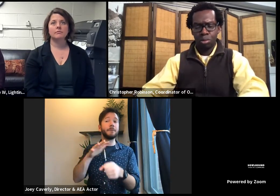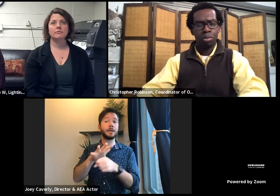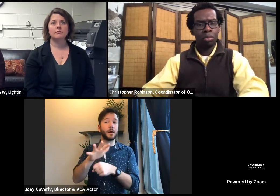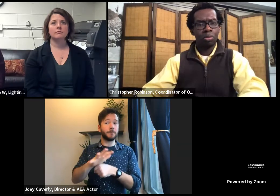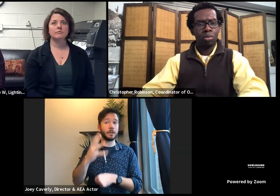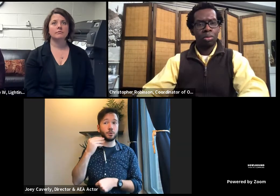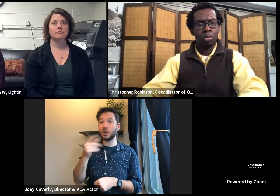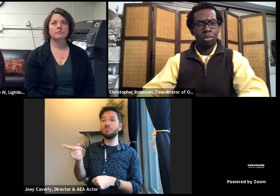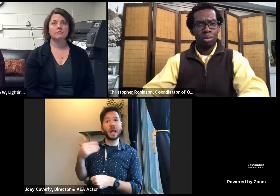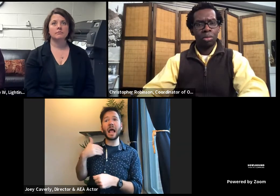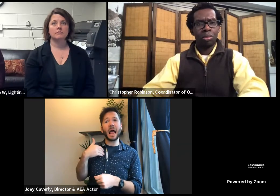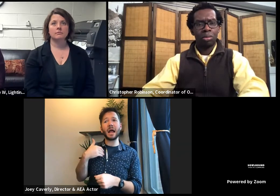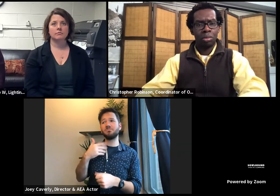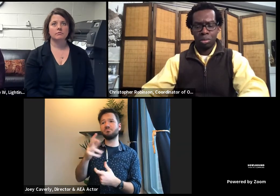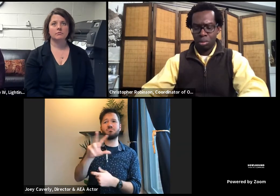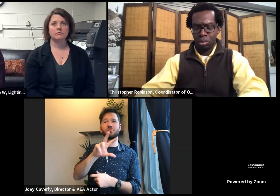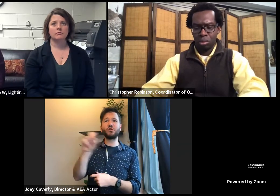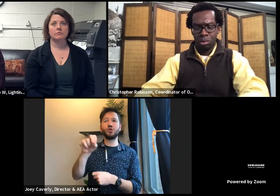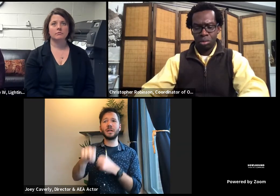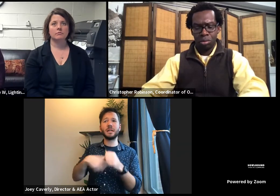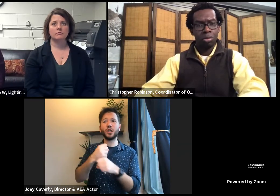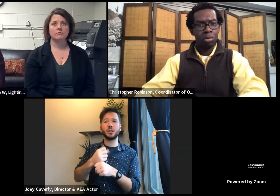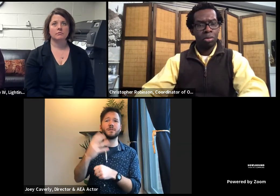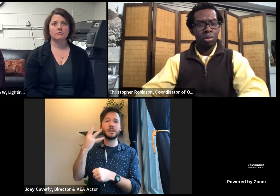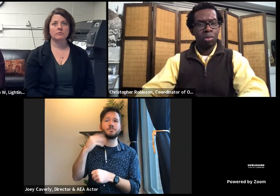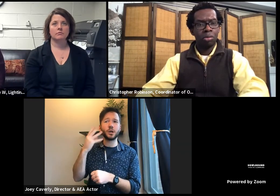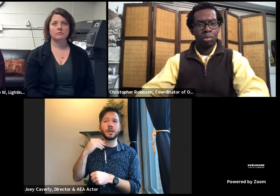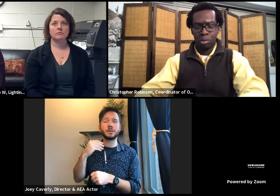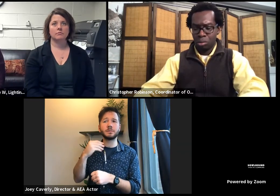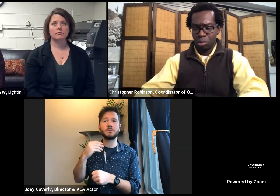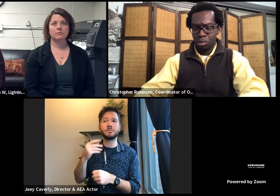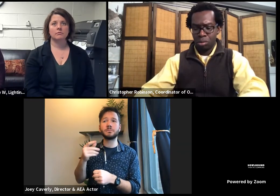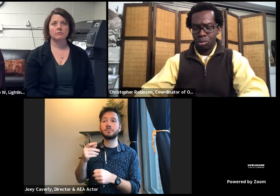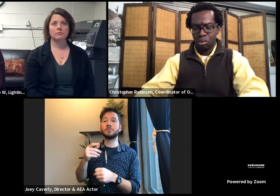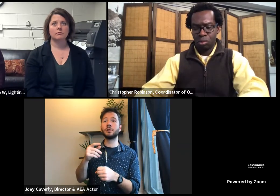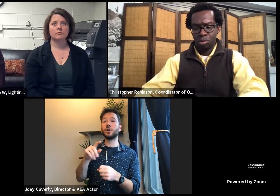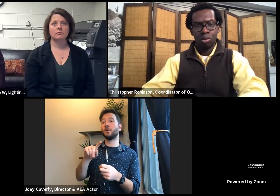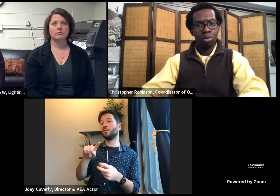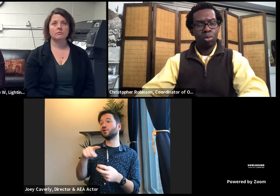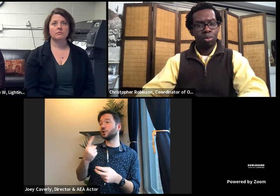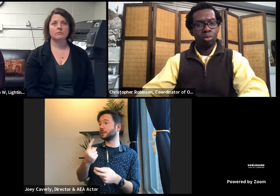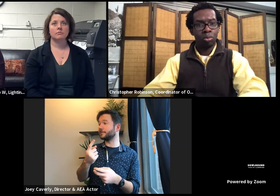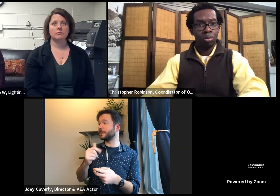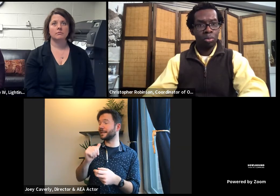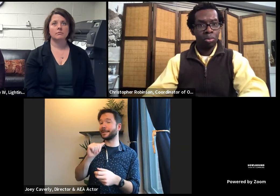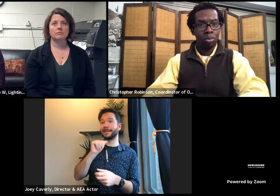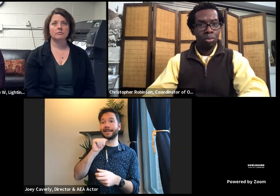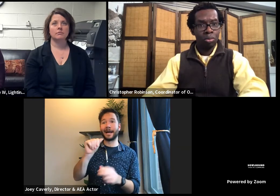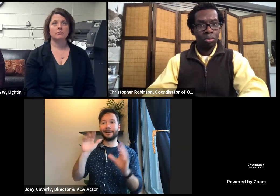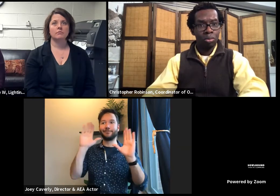It's not necessarily that they didn't have enough experience, each of them had 30 years of interpreting experience,